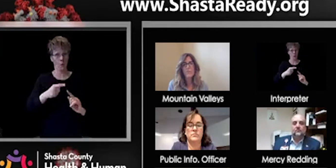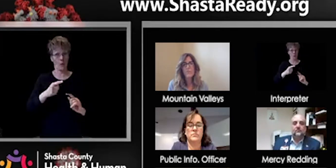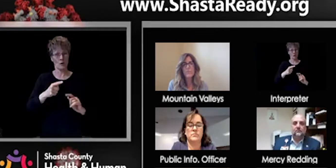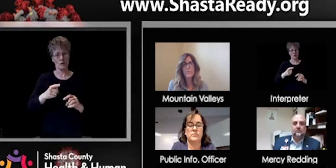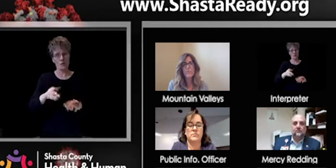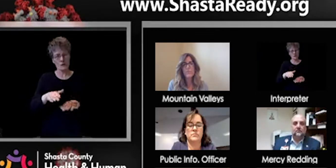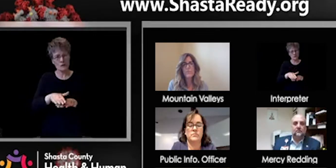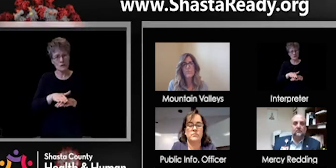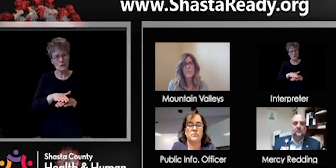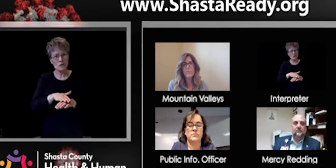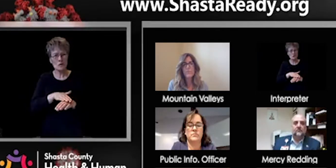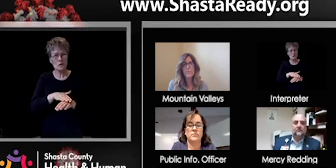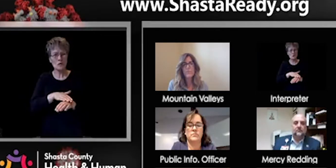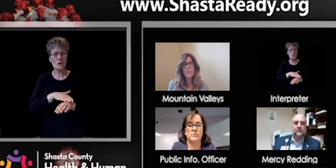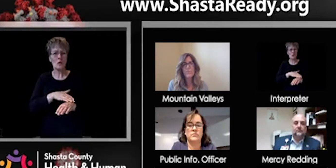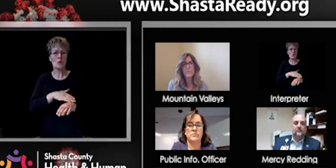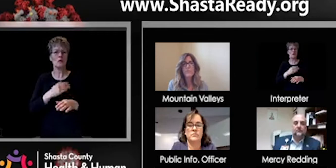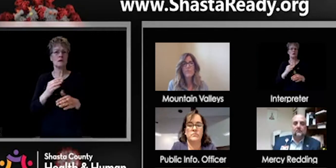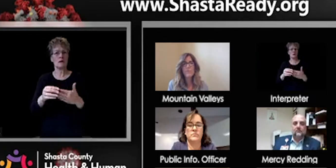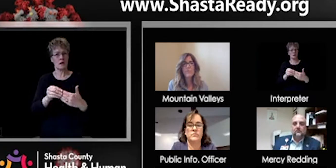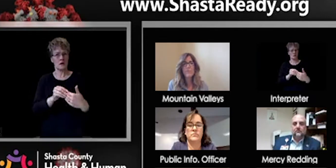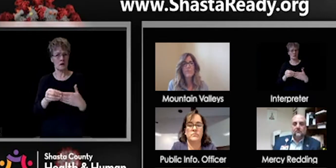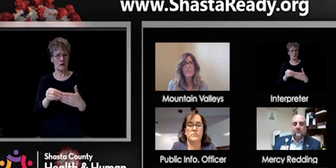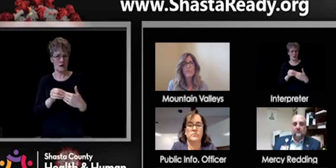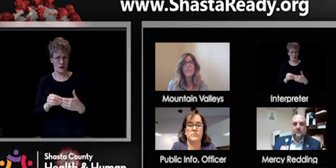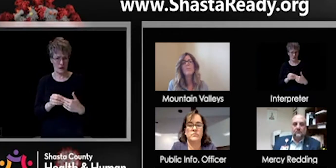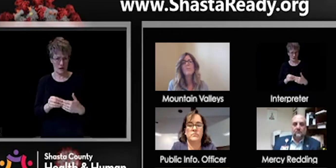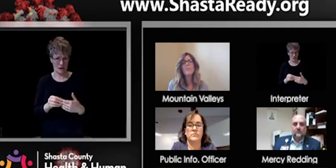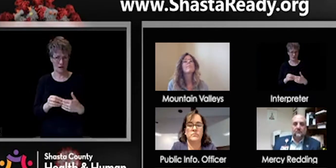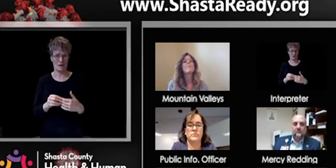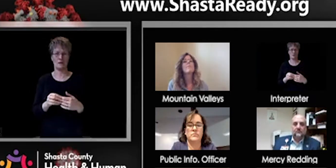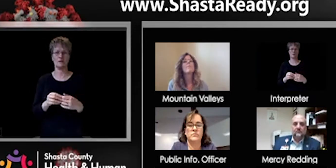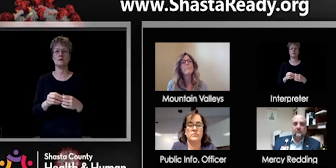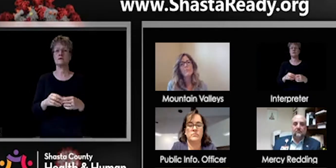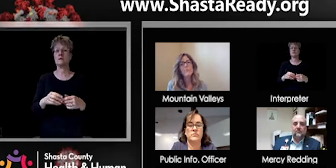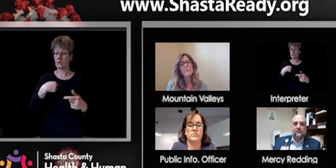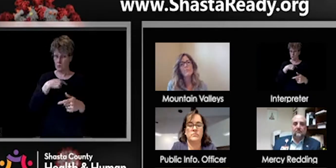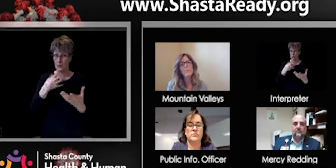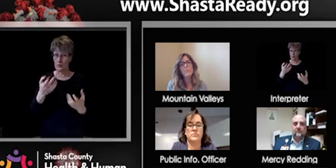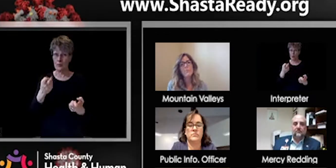and, yes, we do want to see businesses opening up. We do know that there’s a desperate